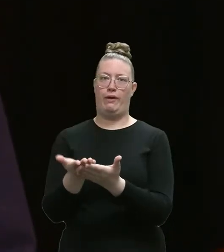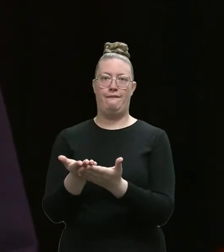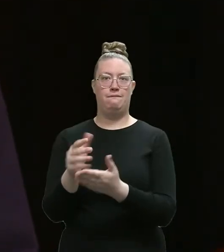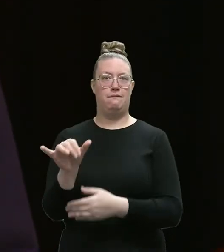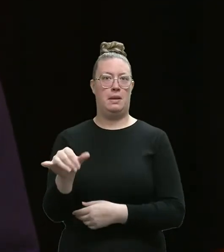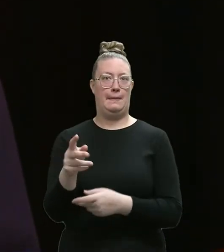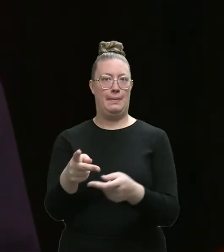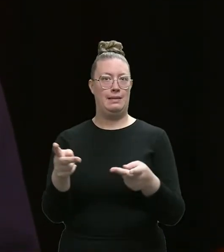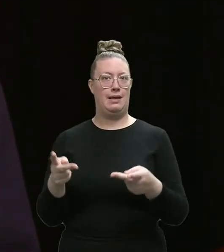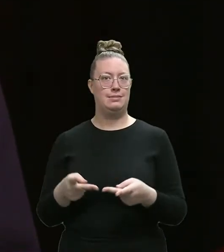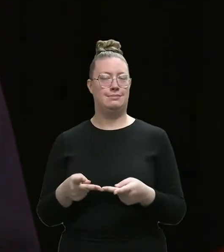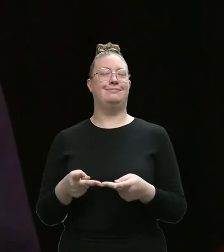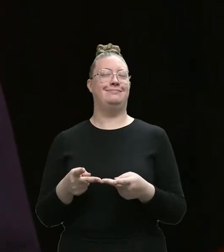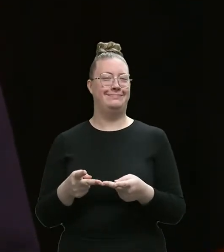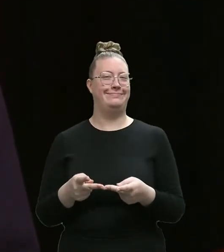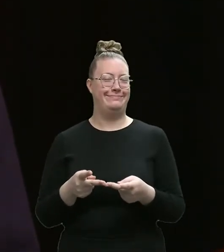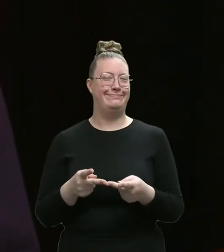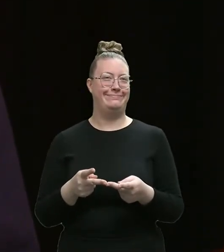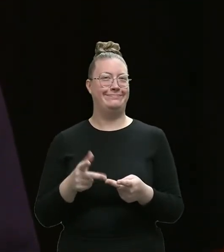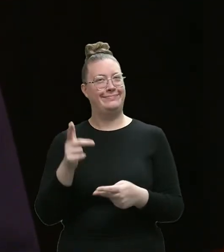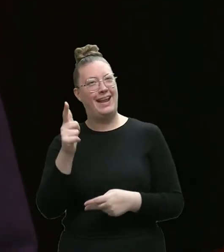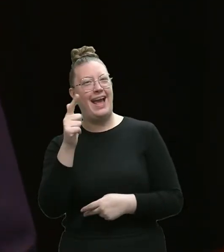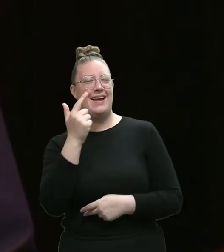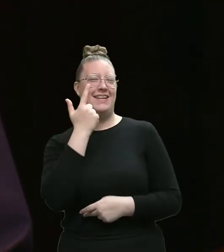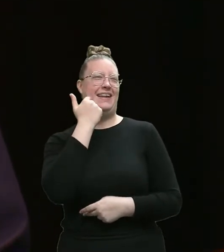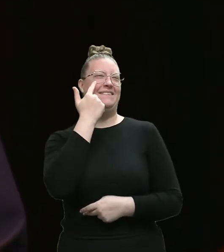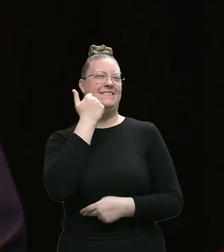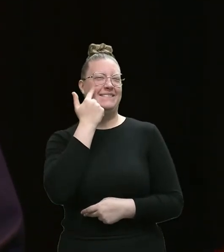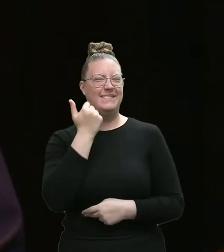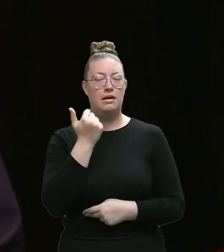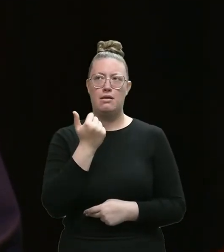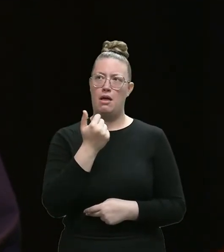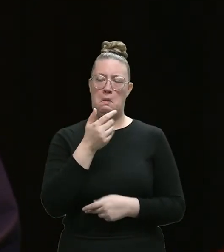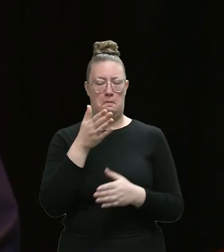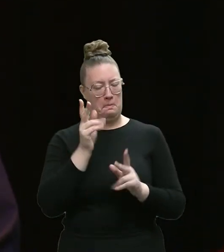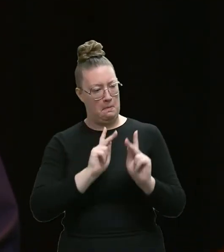Please stand and remain standing but audience please